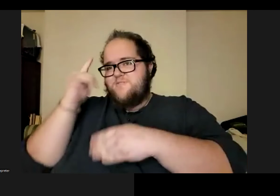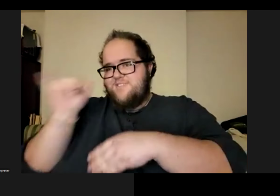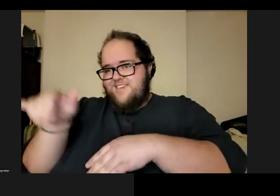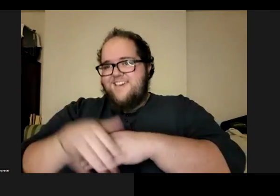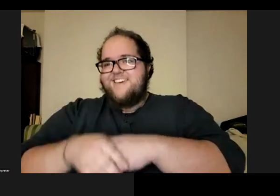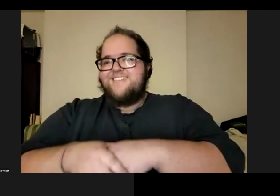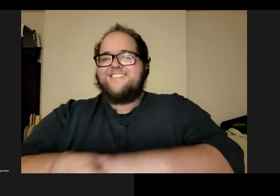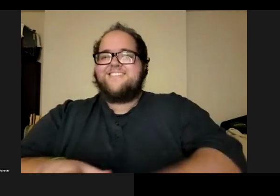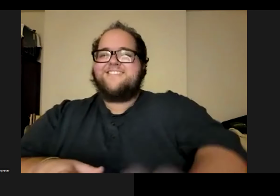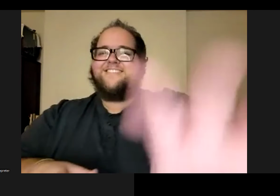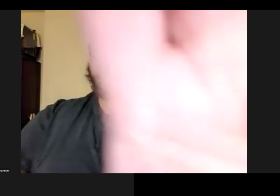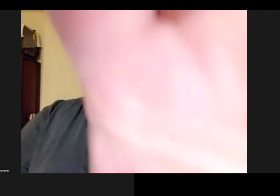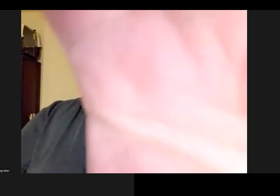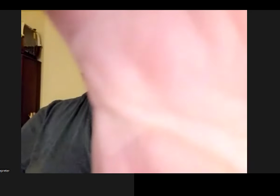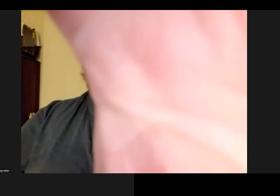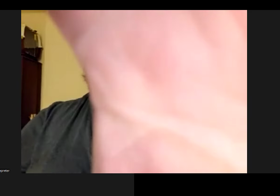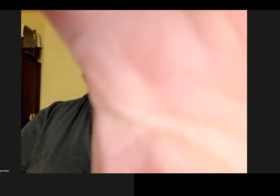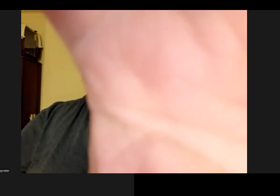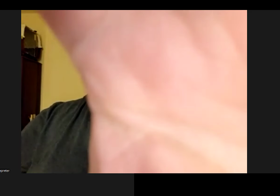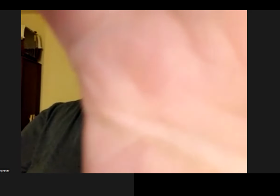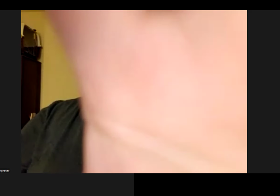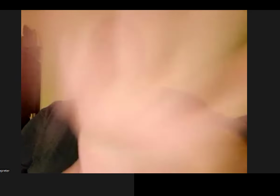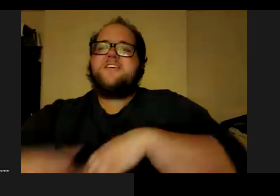So, um. The first thing I want to talk about is